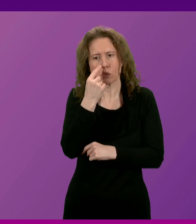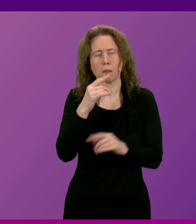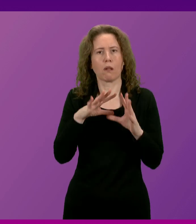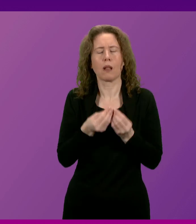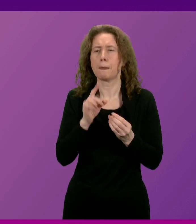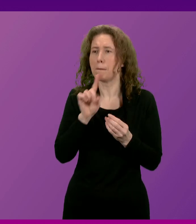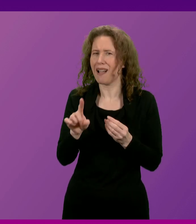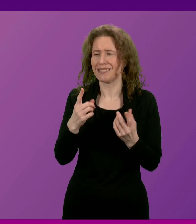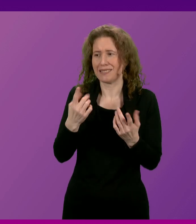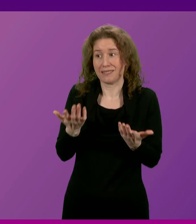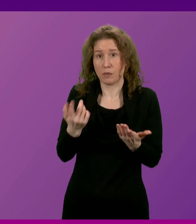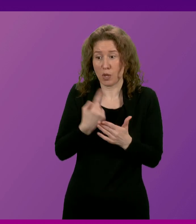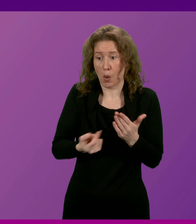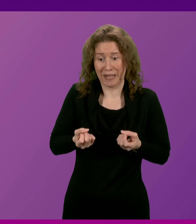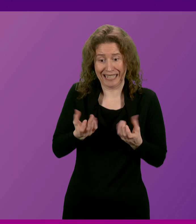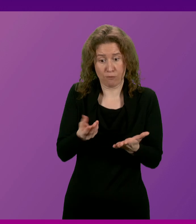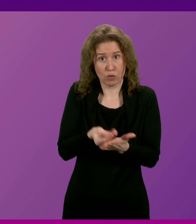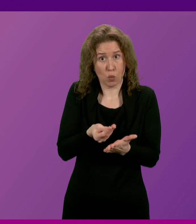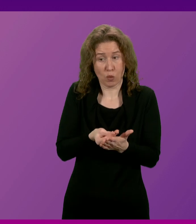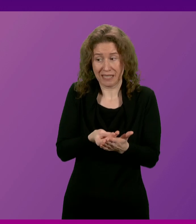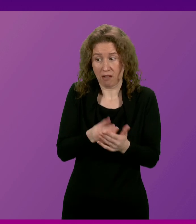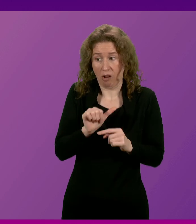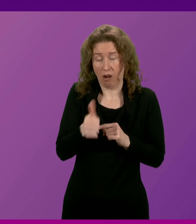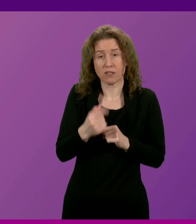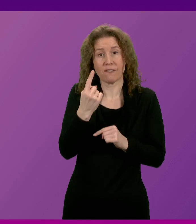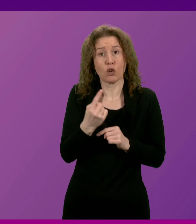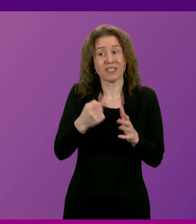Of course, we can deploy resources after 1 April only if there is parliamentary